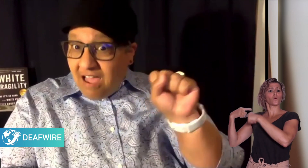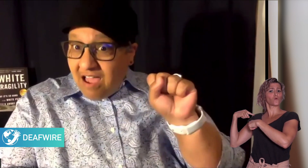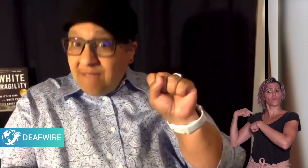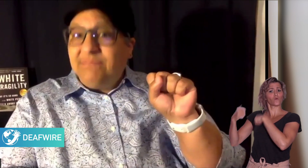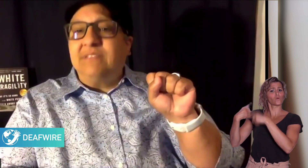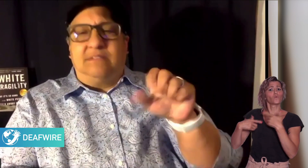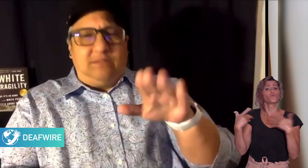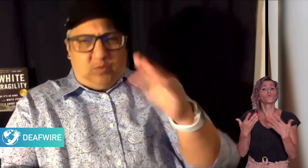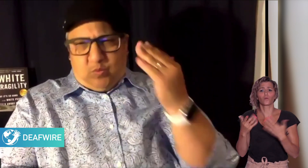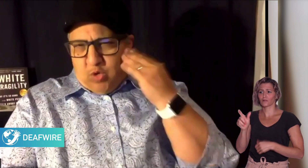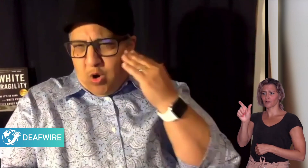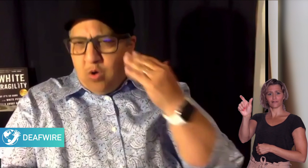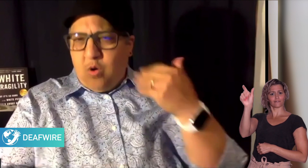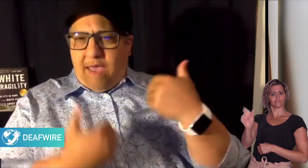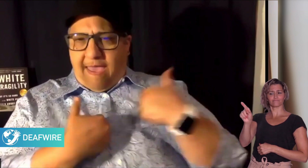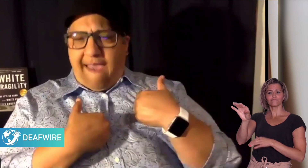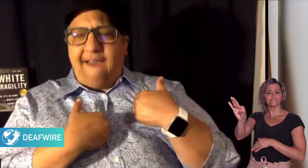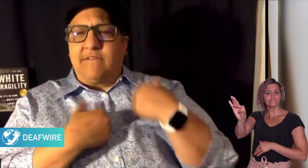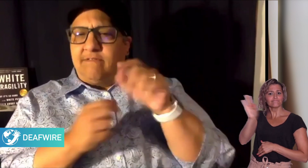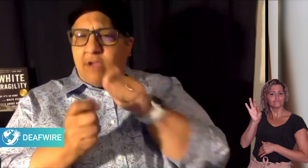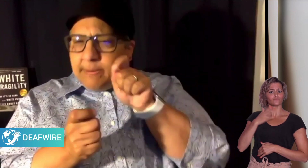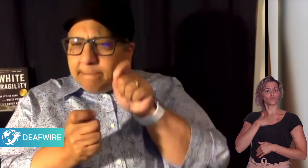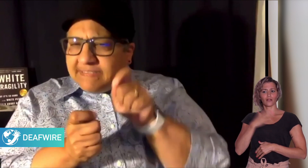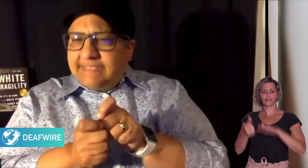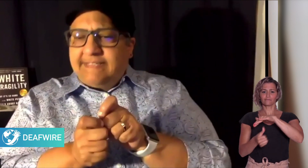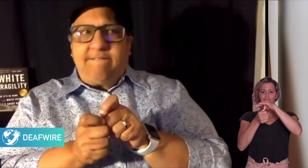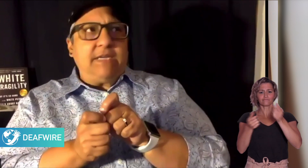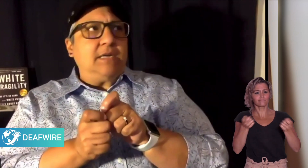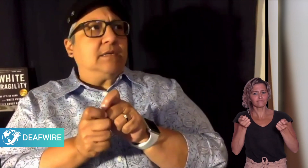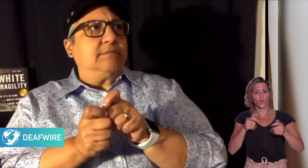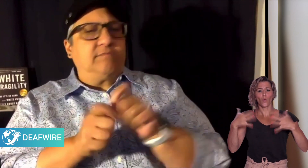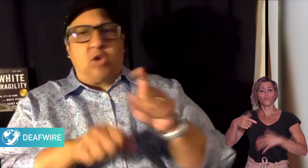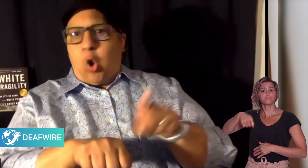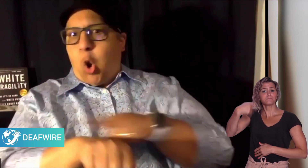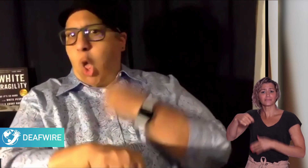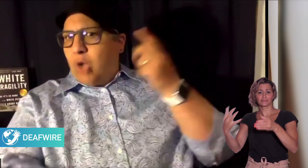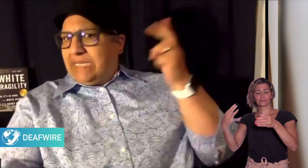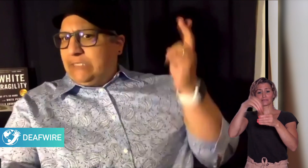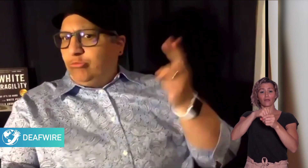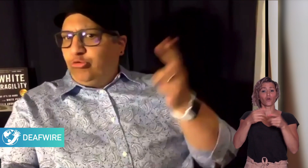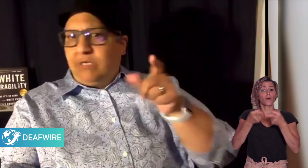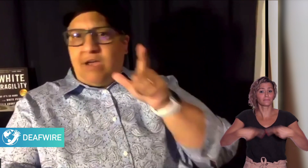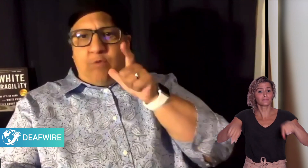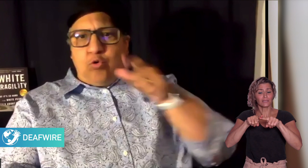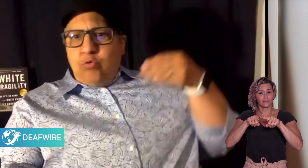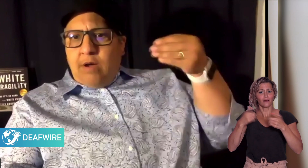long history of who traditionally becomes the leader